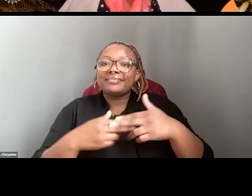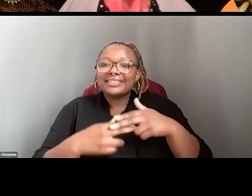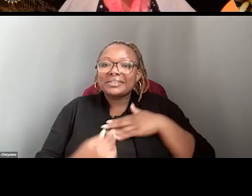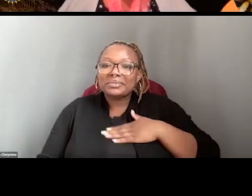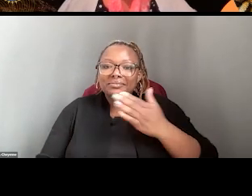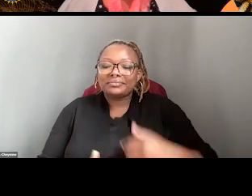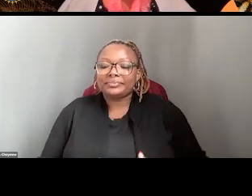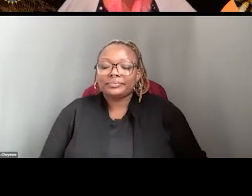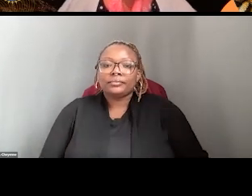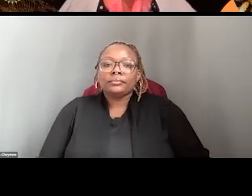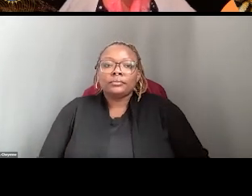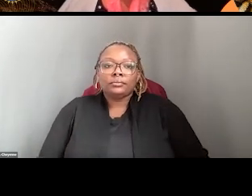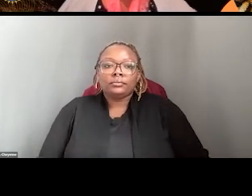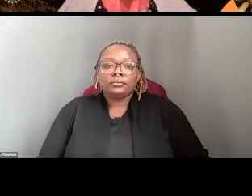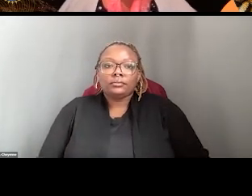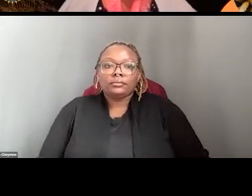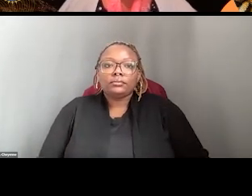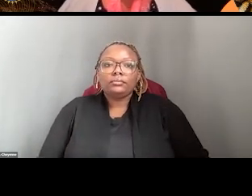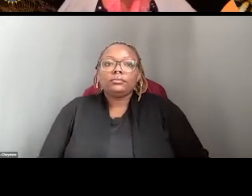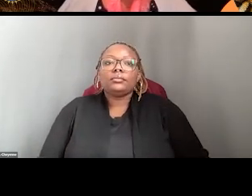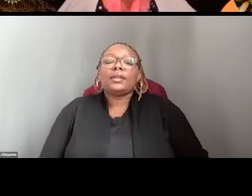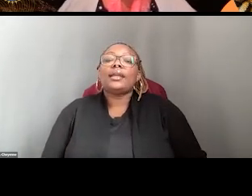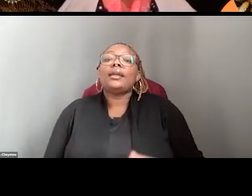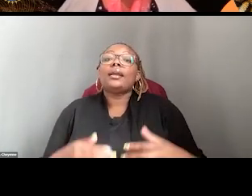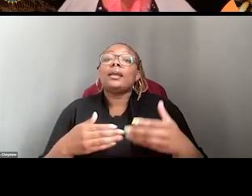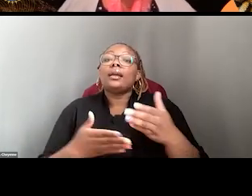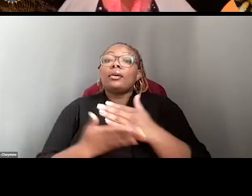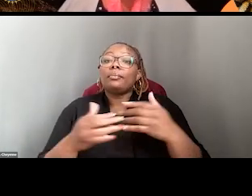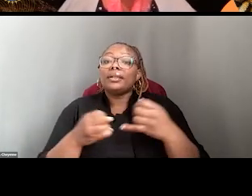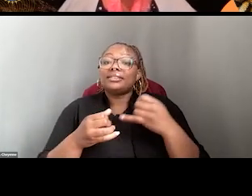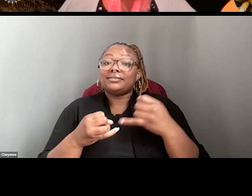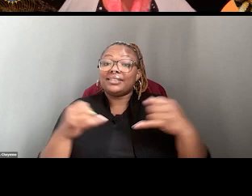Budget line I, indirect costs; please continue to charge in accordance